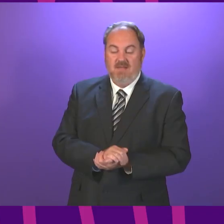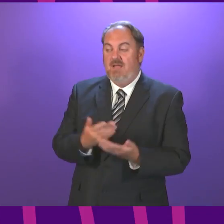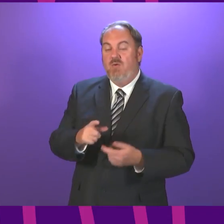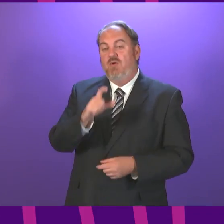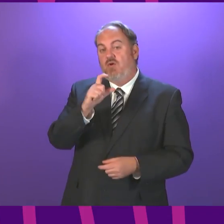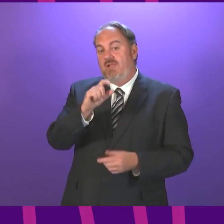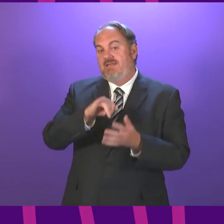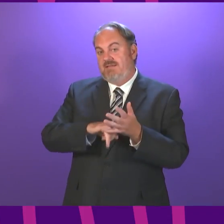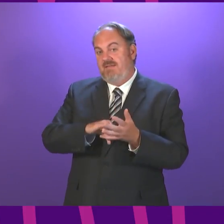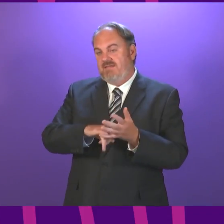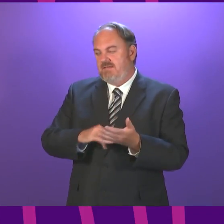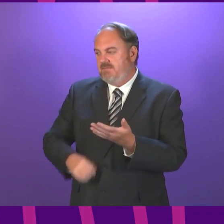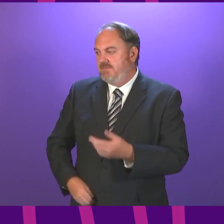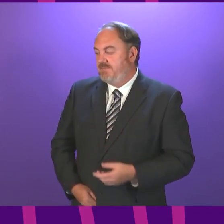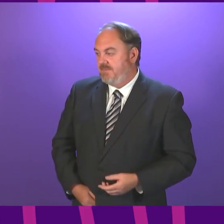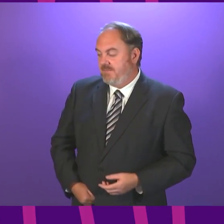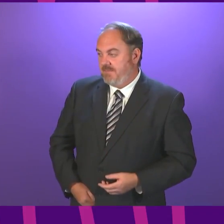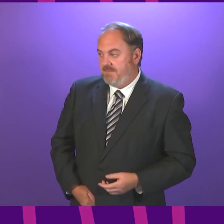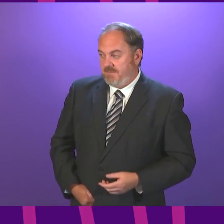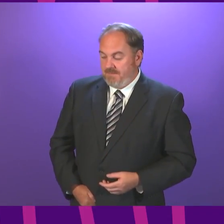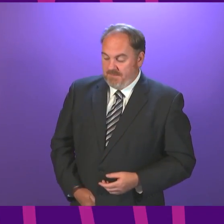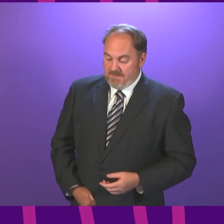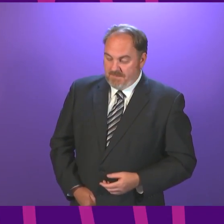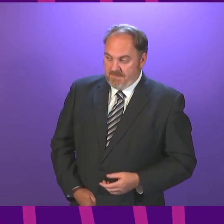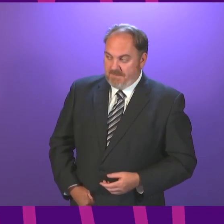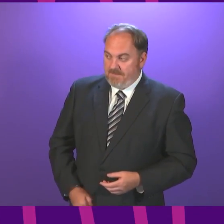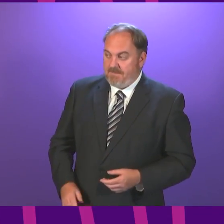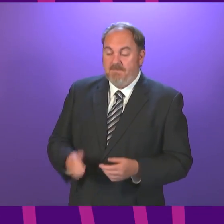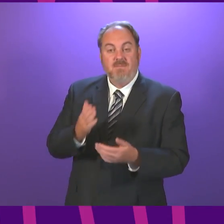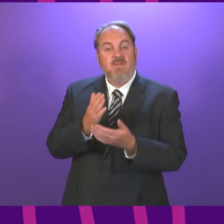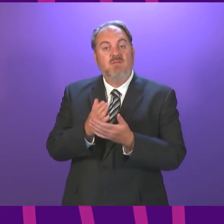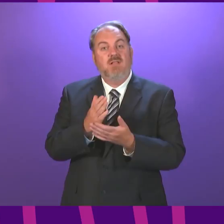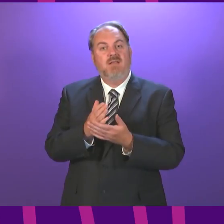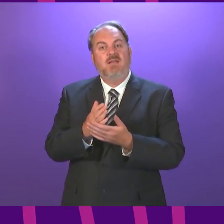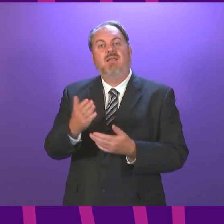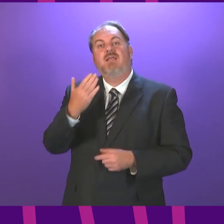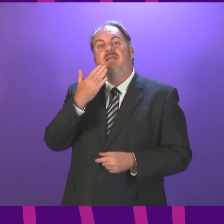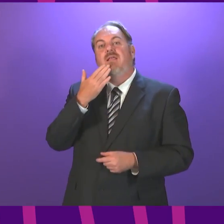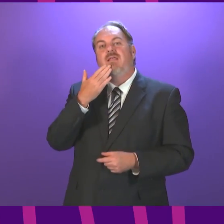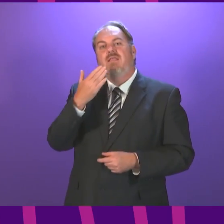I thank Angela Constance for everything that she has said today. Can she outline what assessment